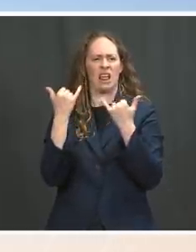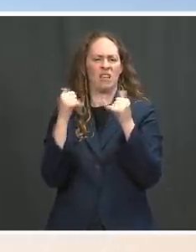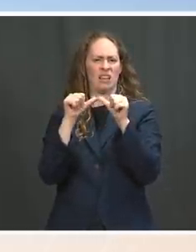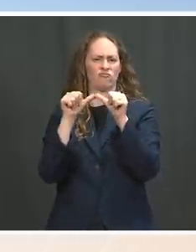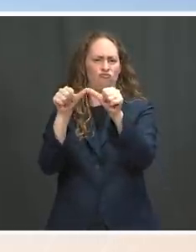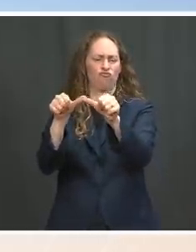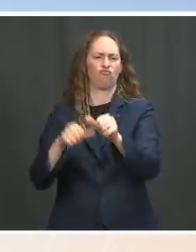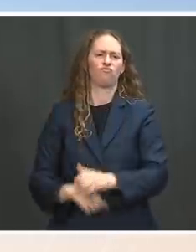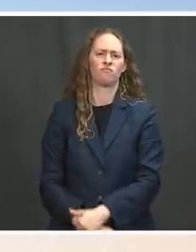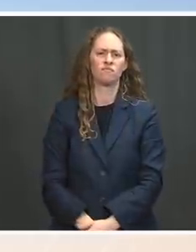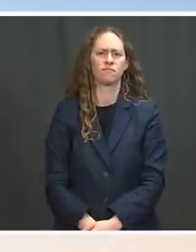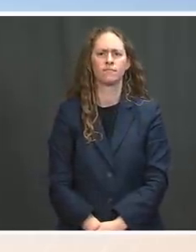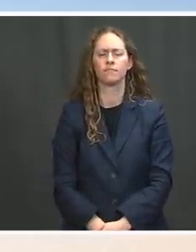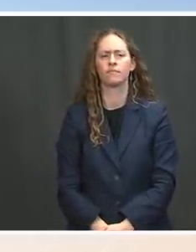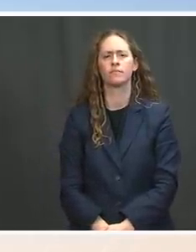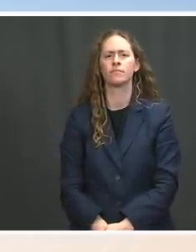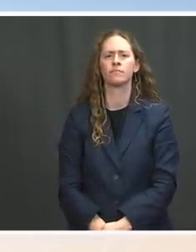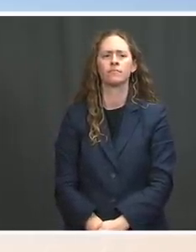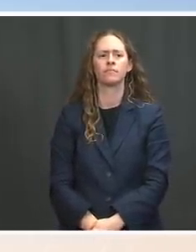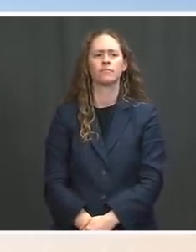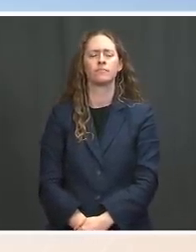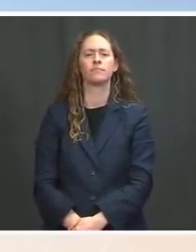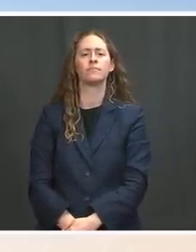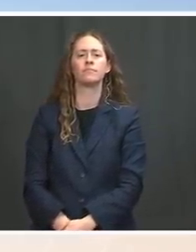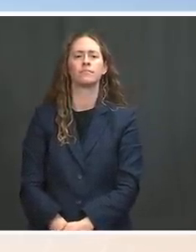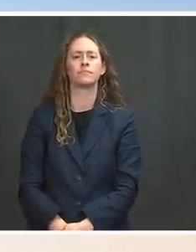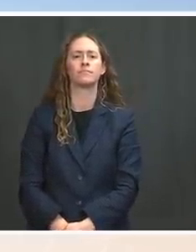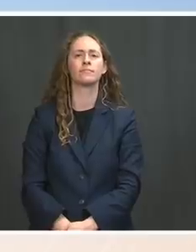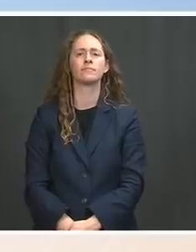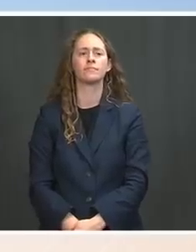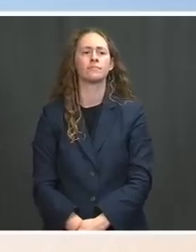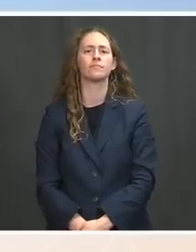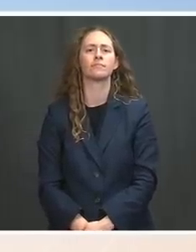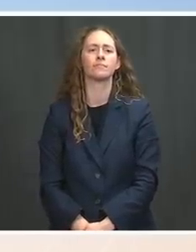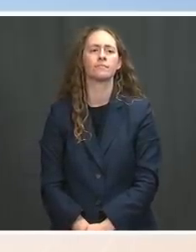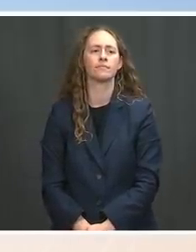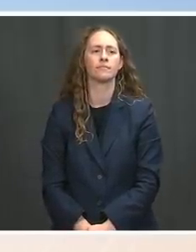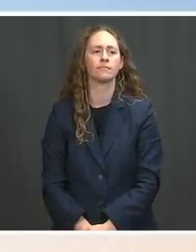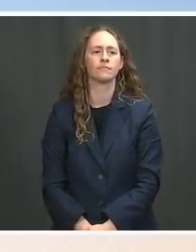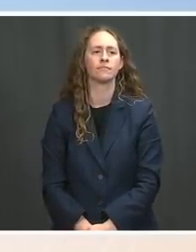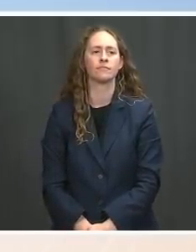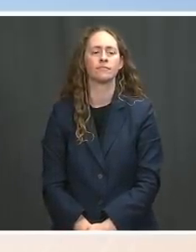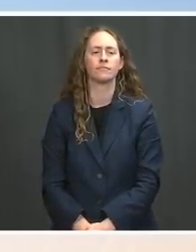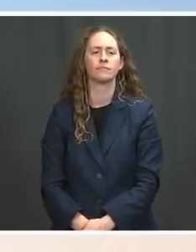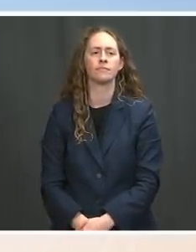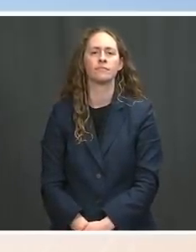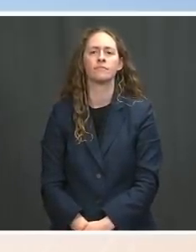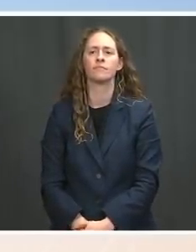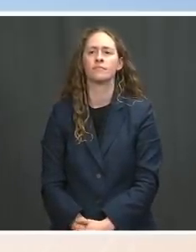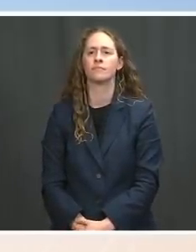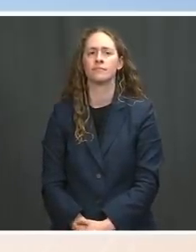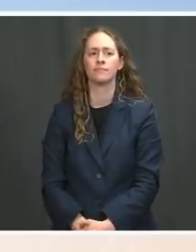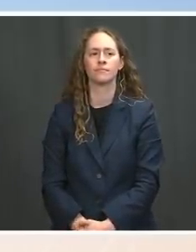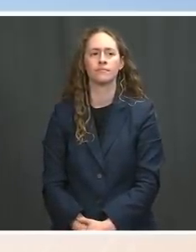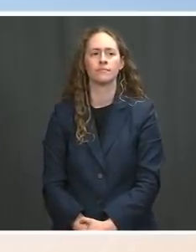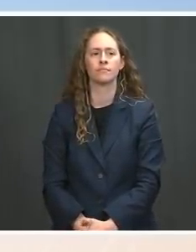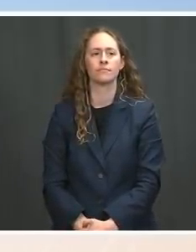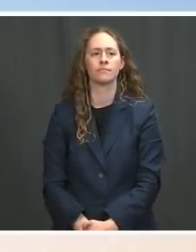to address these in person that you're able to update us on, or none at this time? >> Administrator Regan: No. I don't have any travel announcements at this time. Secretary Buttigieg: No news for you, no. The Press: Okay. Thank you. >> Ms. Psaki: Thank you both.